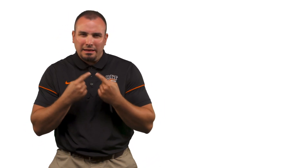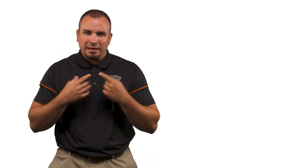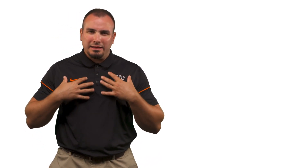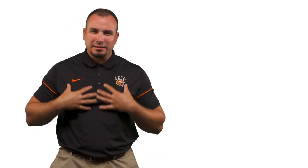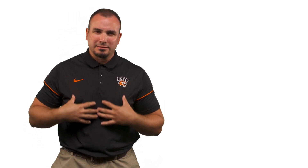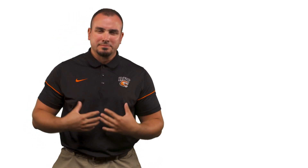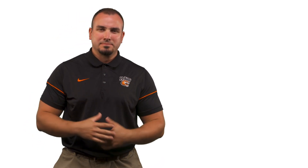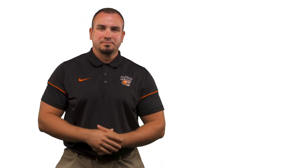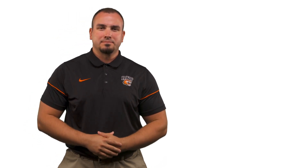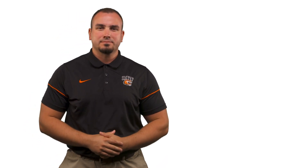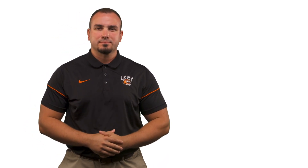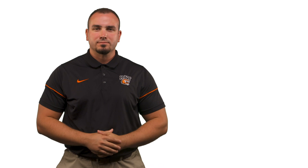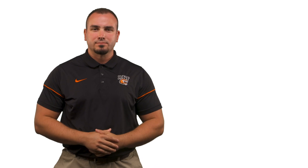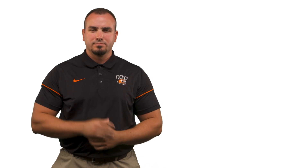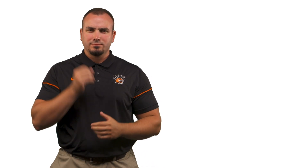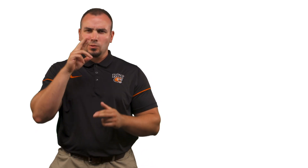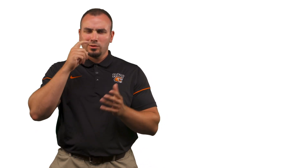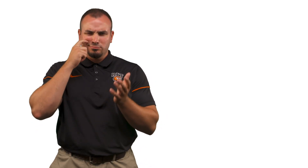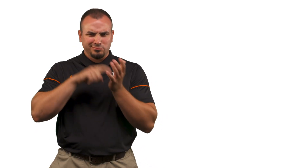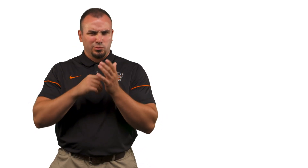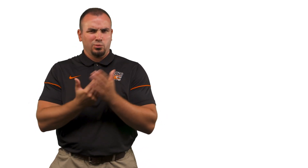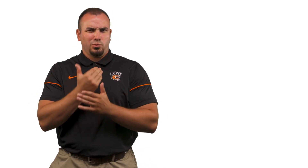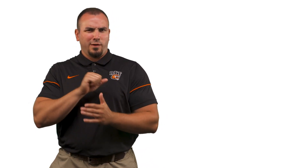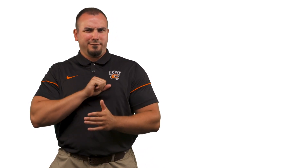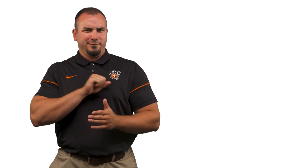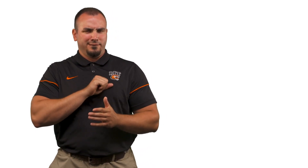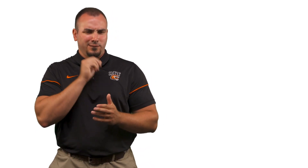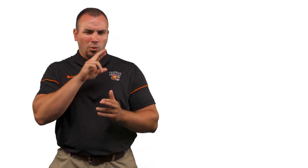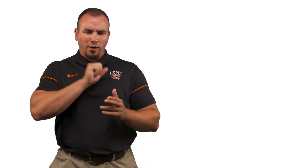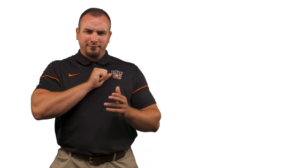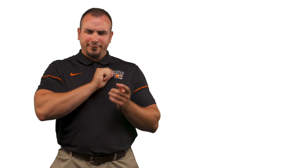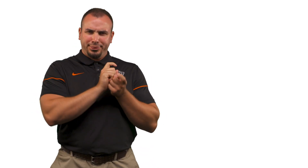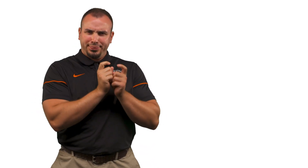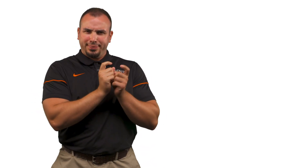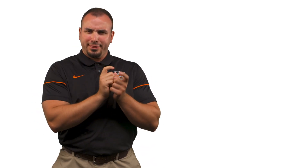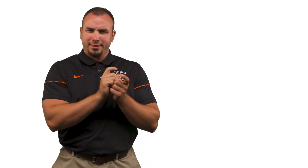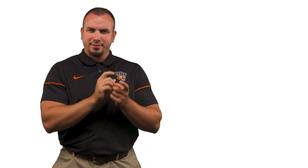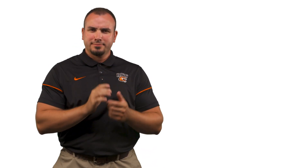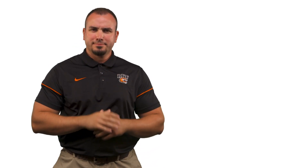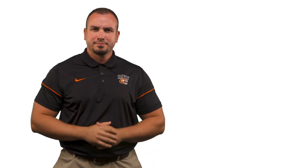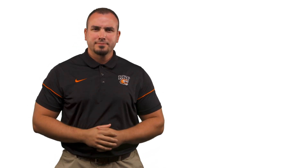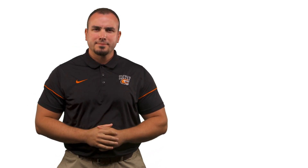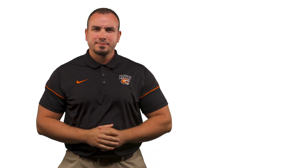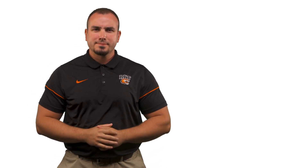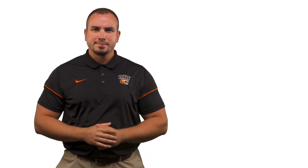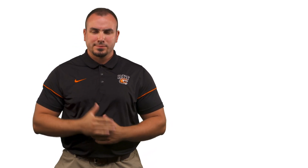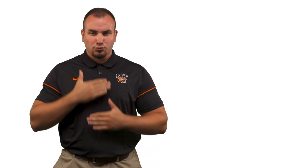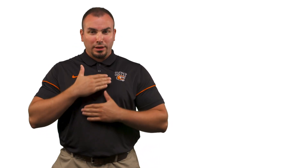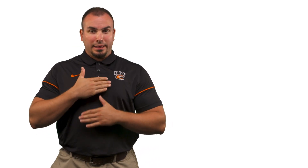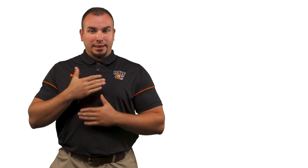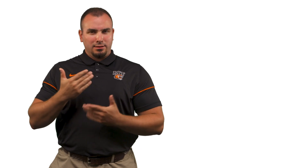fatigue or muscle aches. New cough, or change in your cough